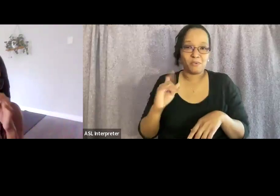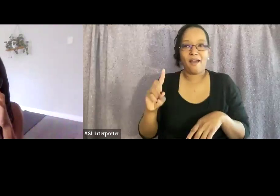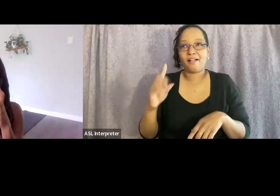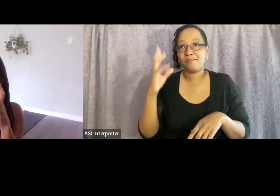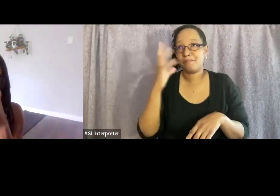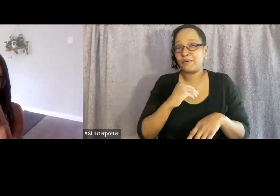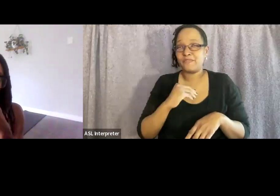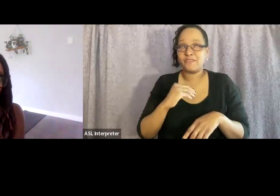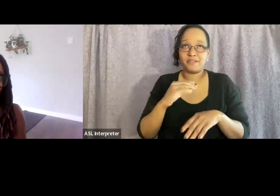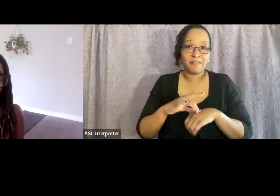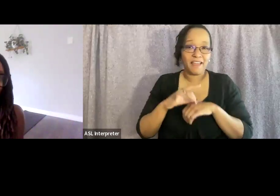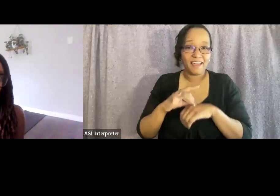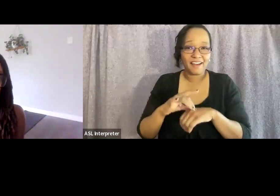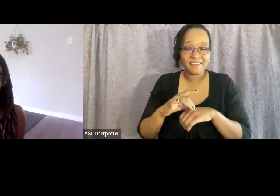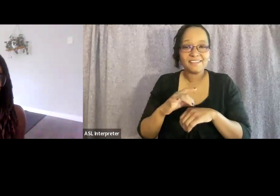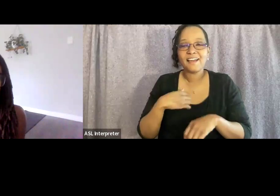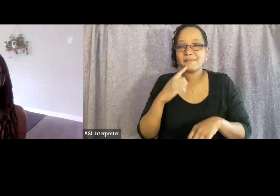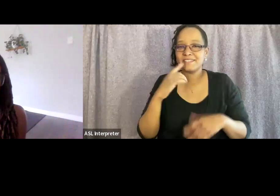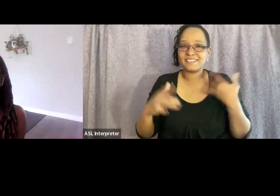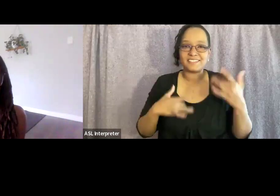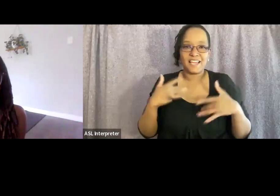And again, I'm excited to be here this morning.